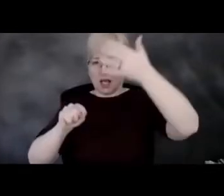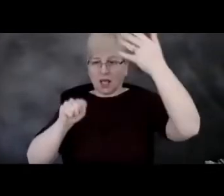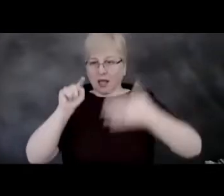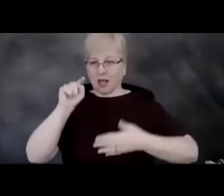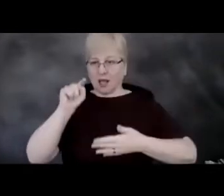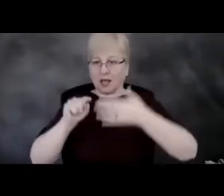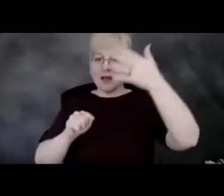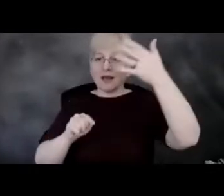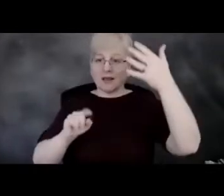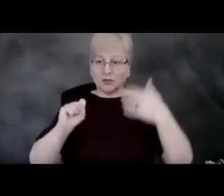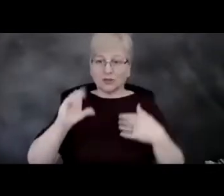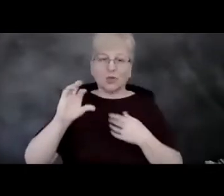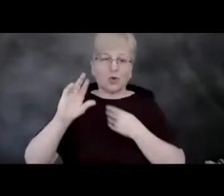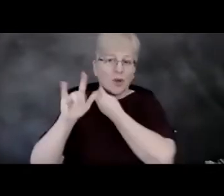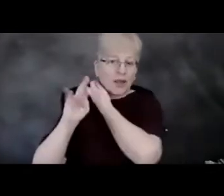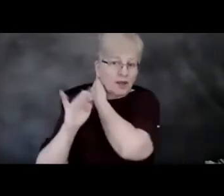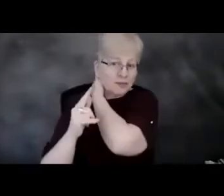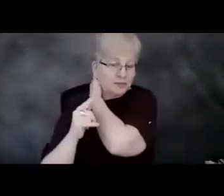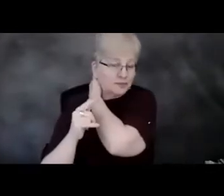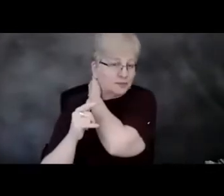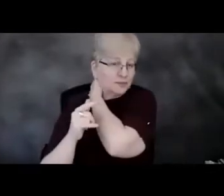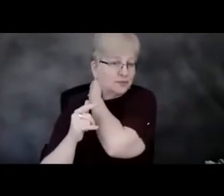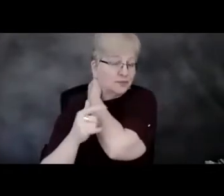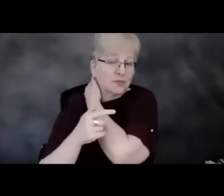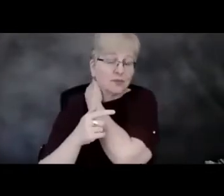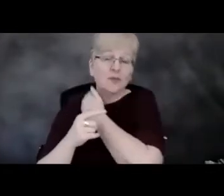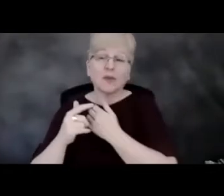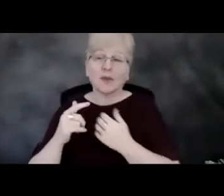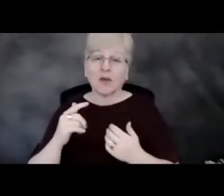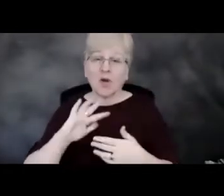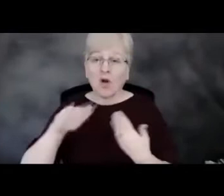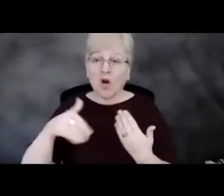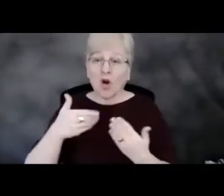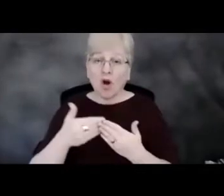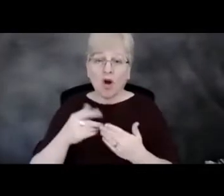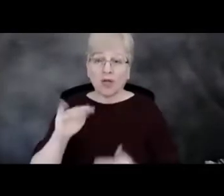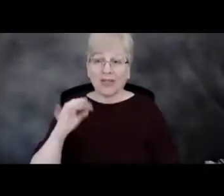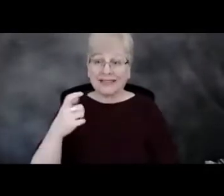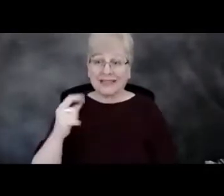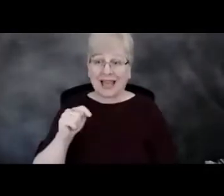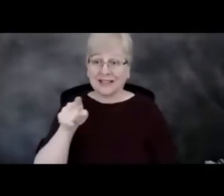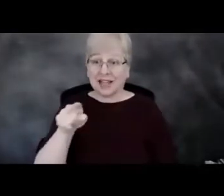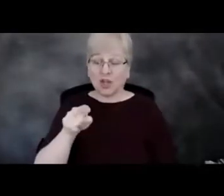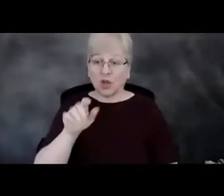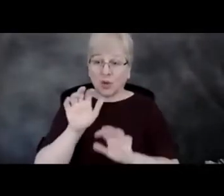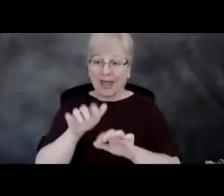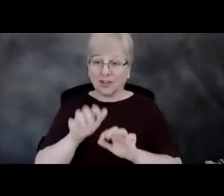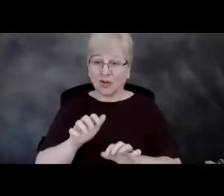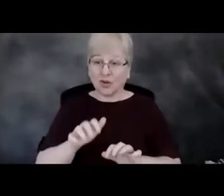our system will scrub all of the text that you enter and remove all of the formatting.